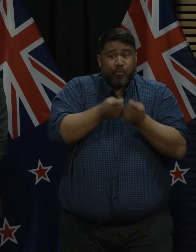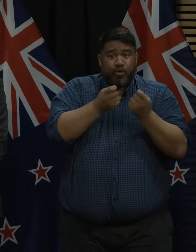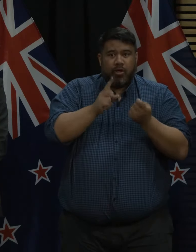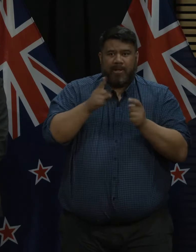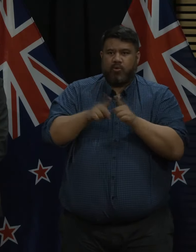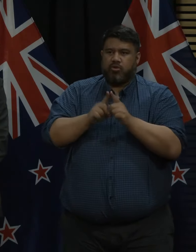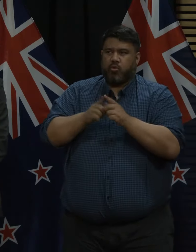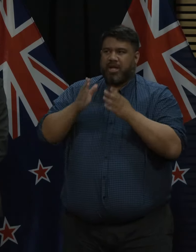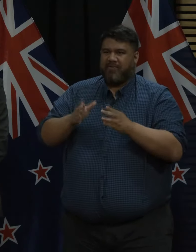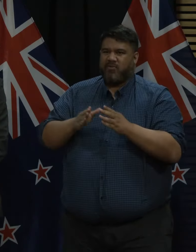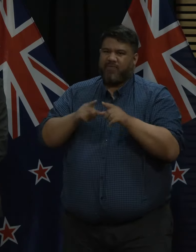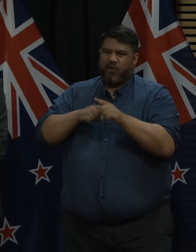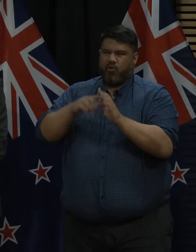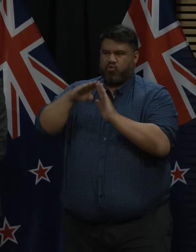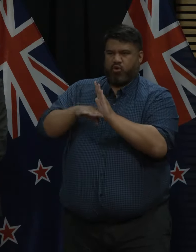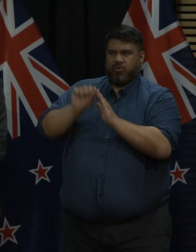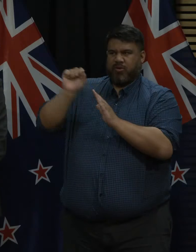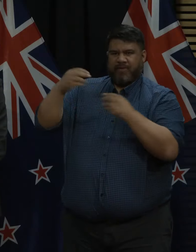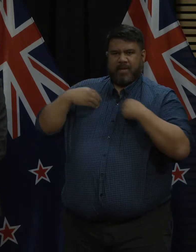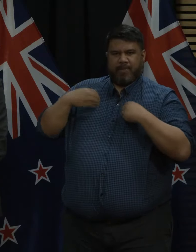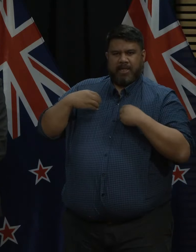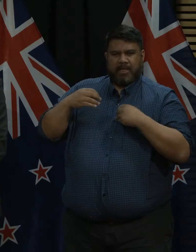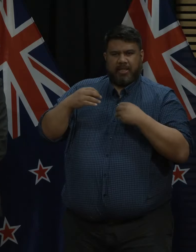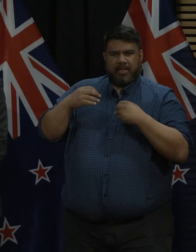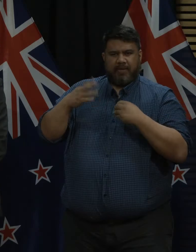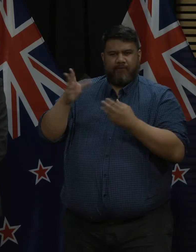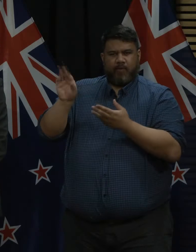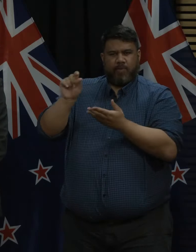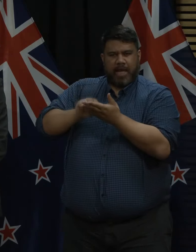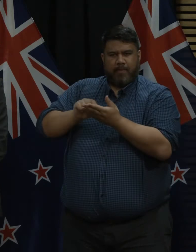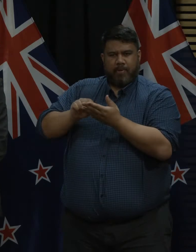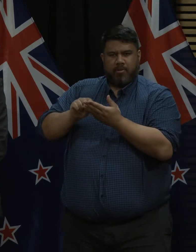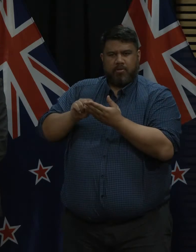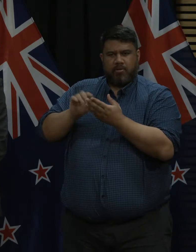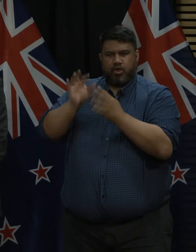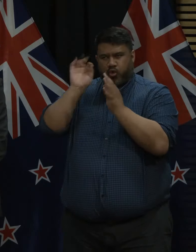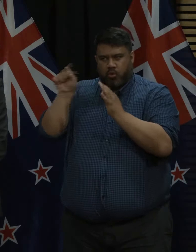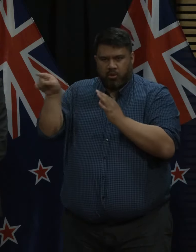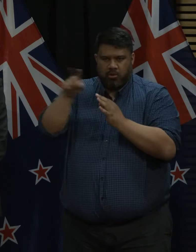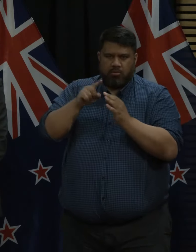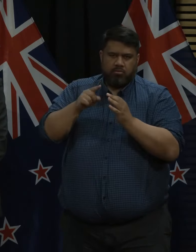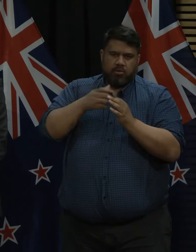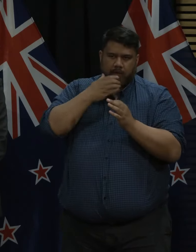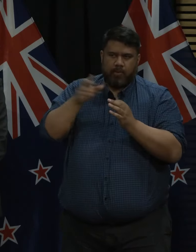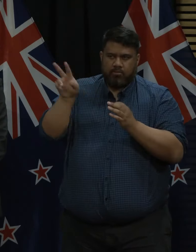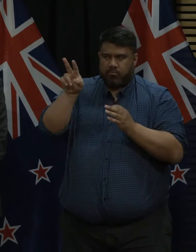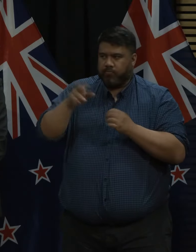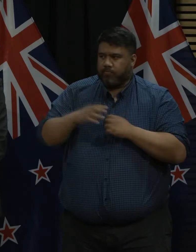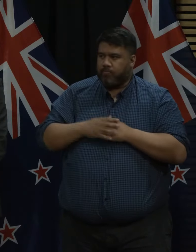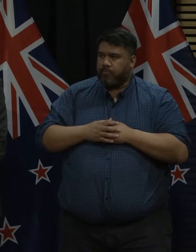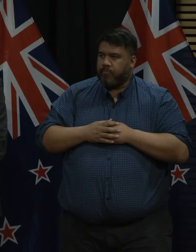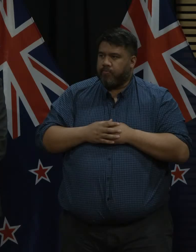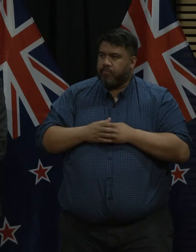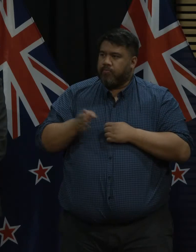app but it is not part of the app if that makes sense. We try to make it as user-